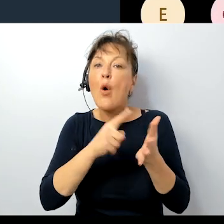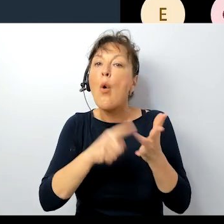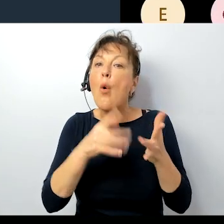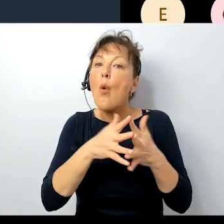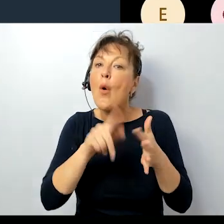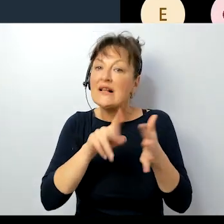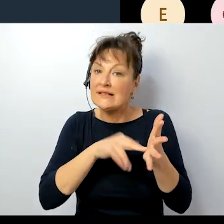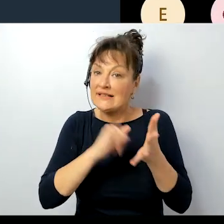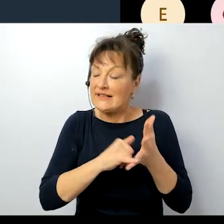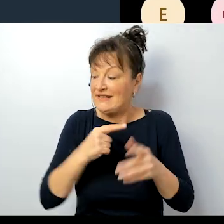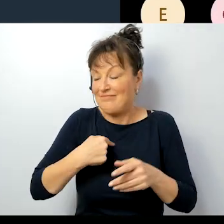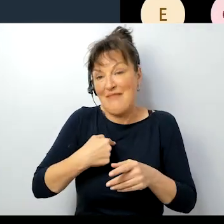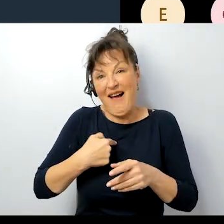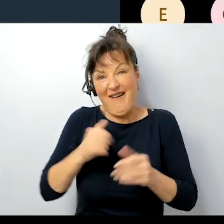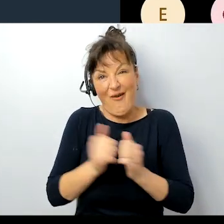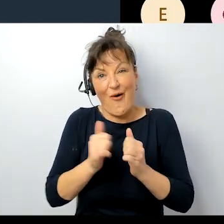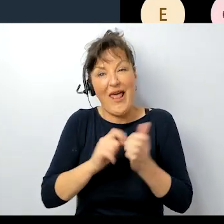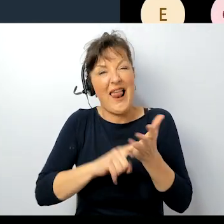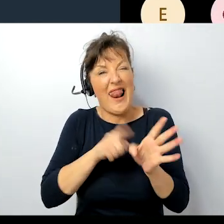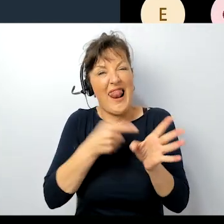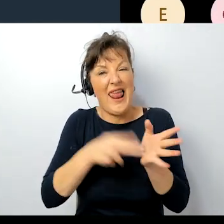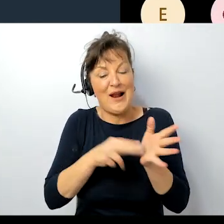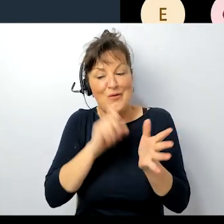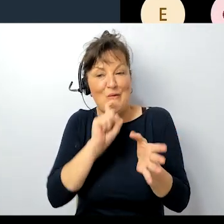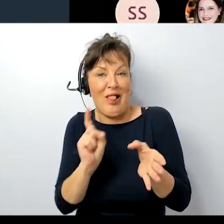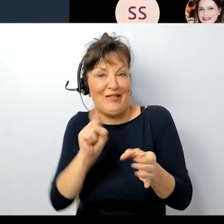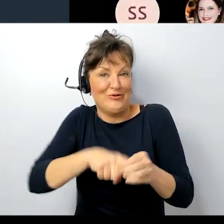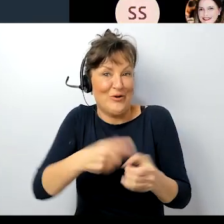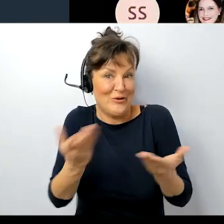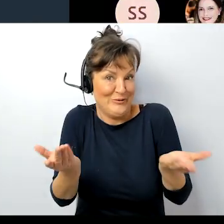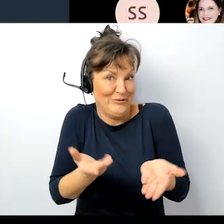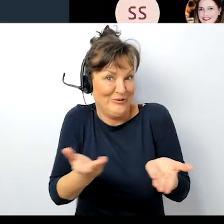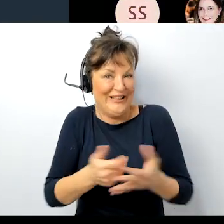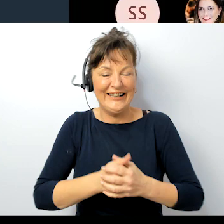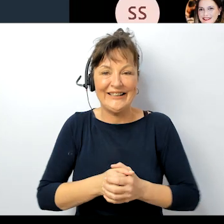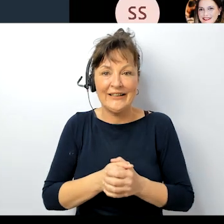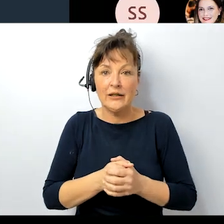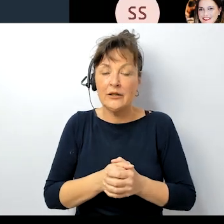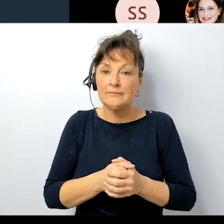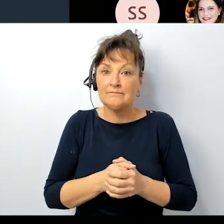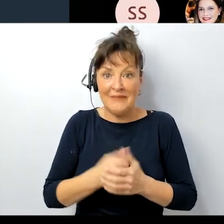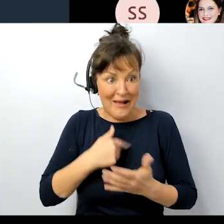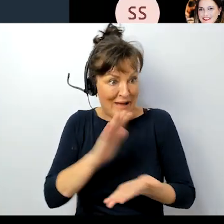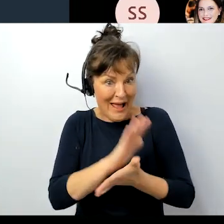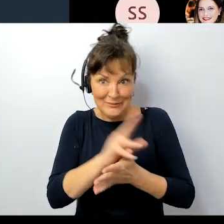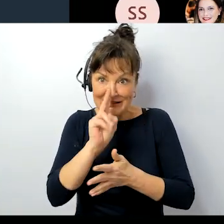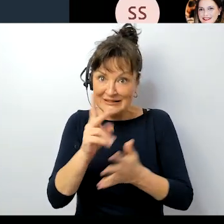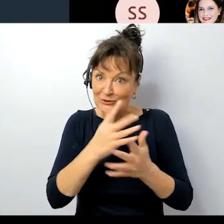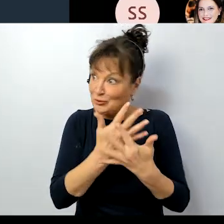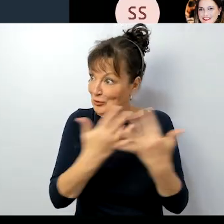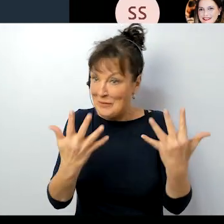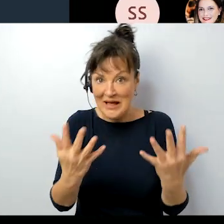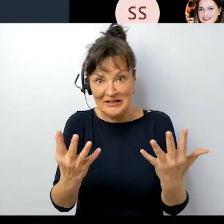My name is Claire Owens, and I'm joined tonight by my colleague Lynn McClelland. We're pleased to have so many of you joining us tonight.